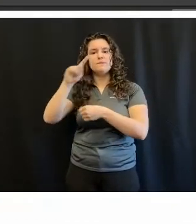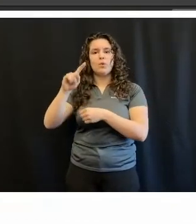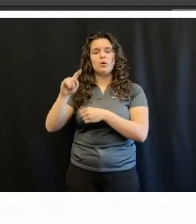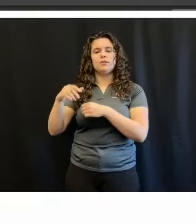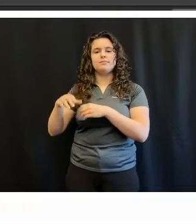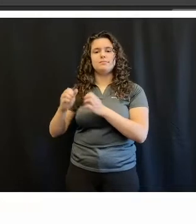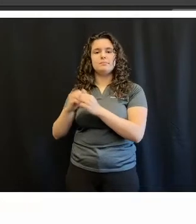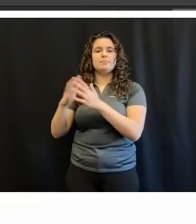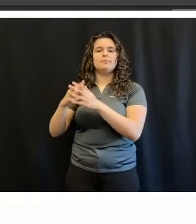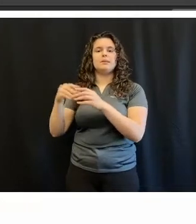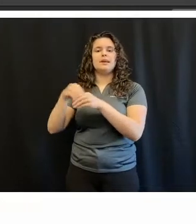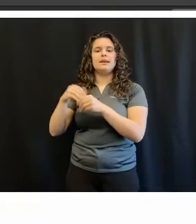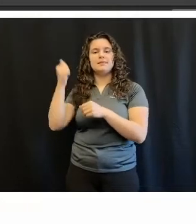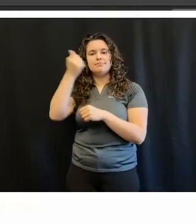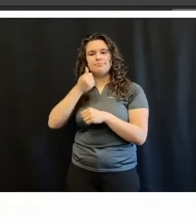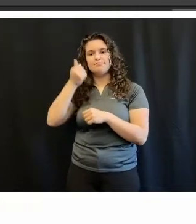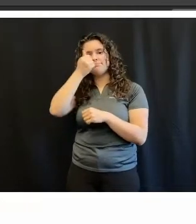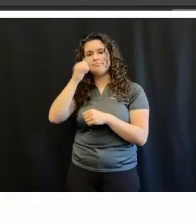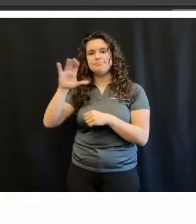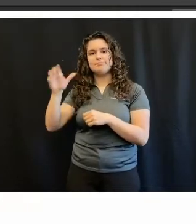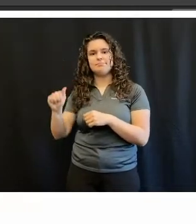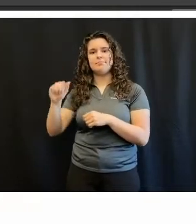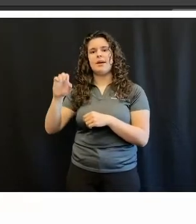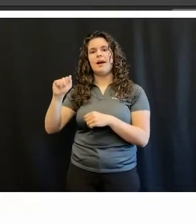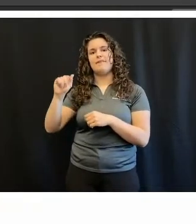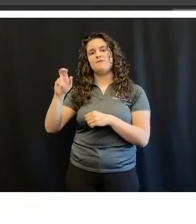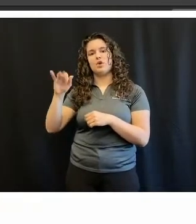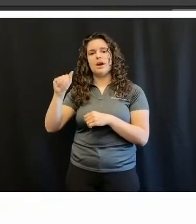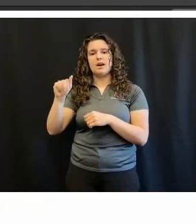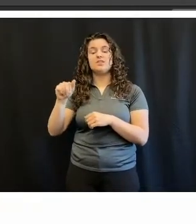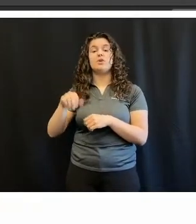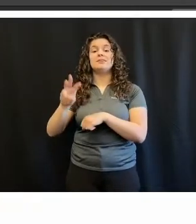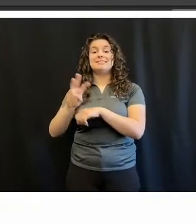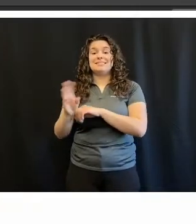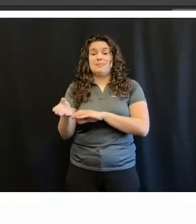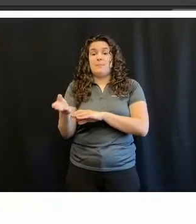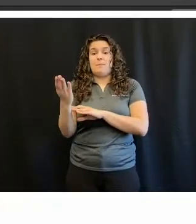So at 6 a.m. local time, 2 p.m. East Africa time, tomorrow,